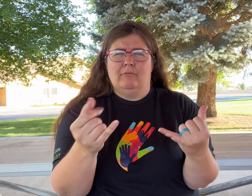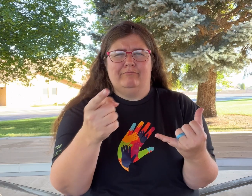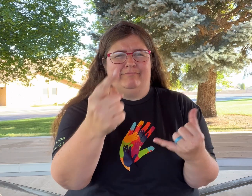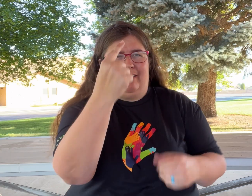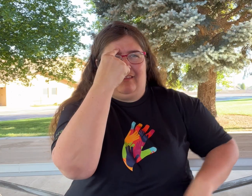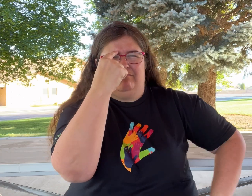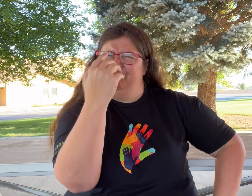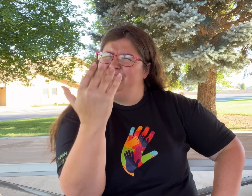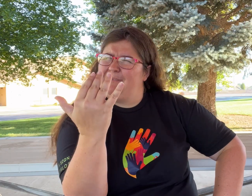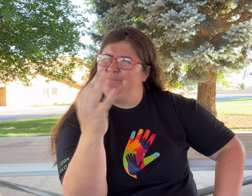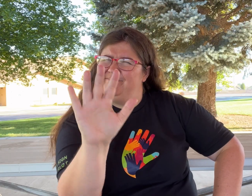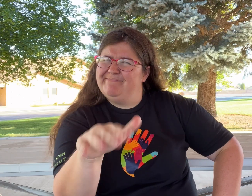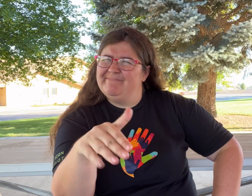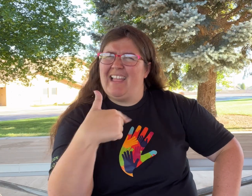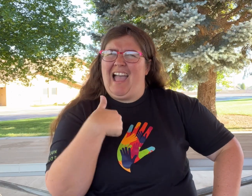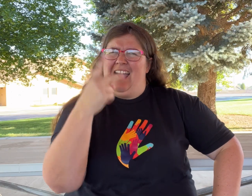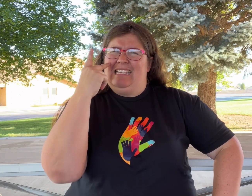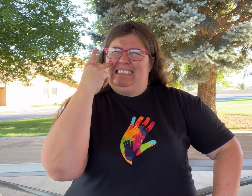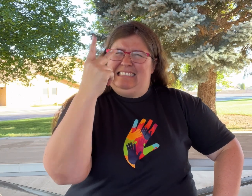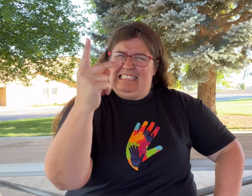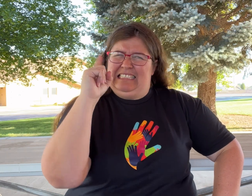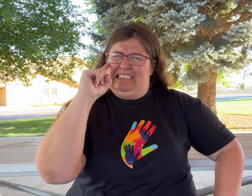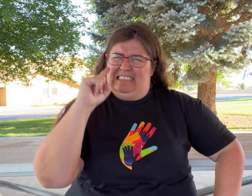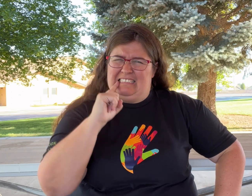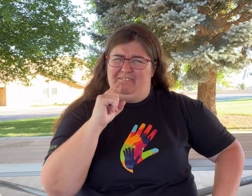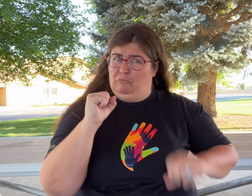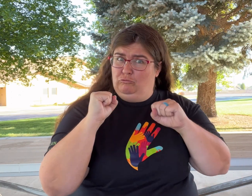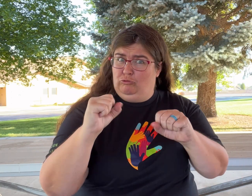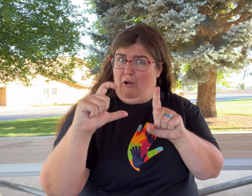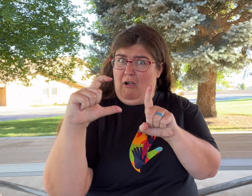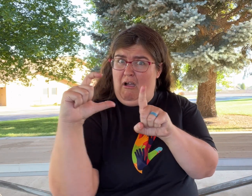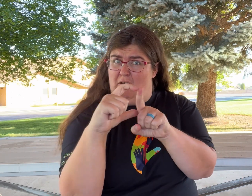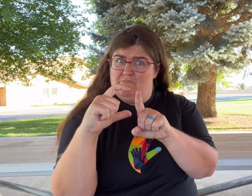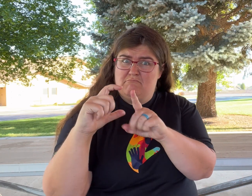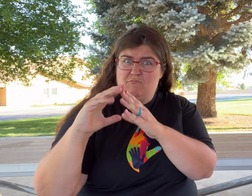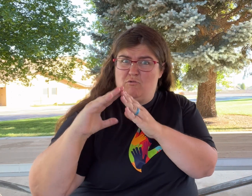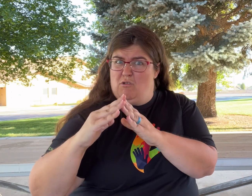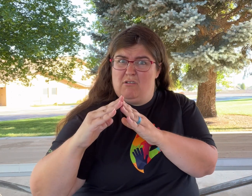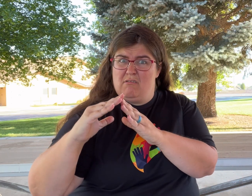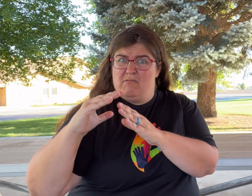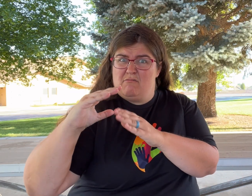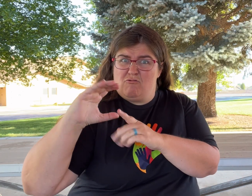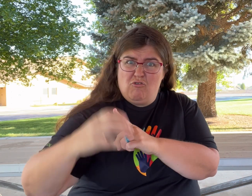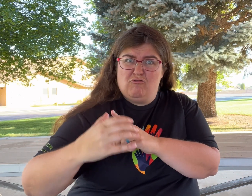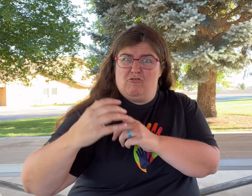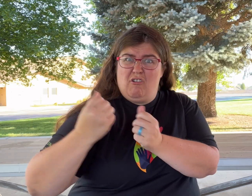be thinking, "Wait a second. I've seen strong 'big D' culturally Deaf people, part of the community